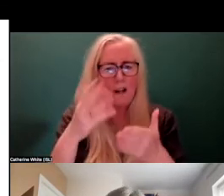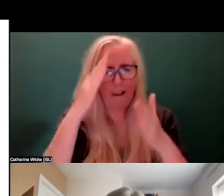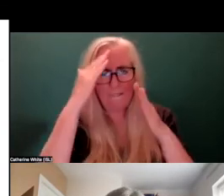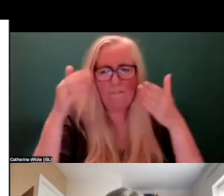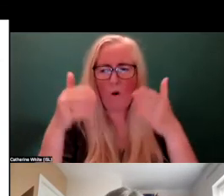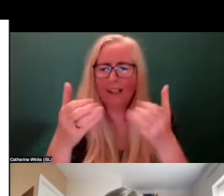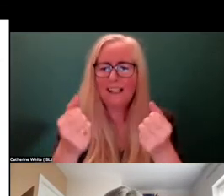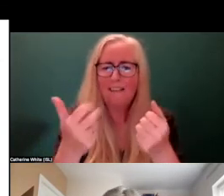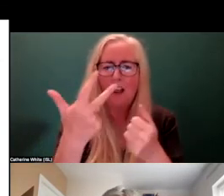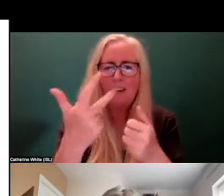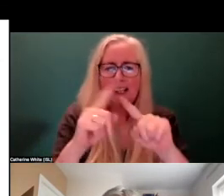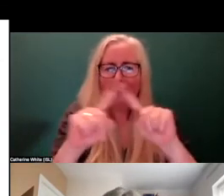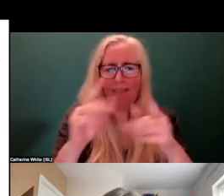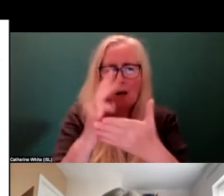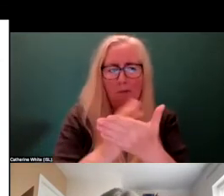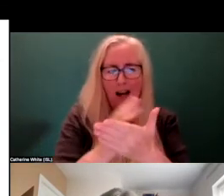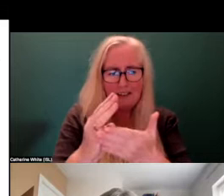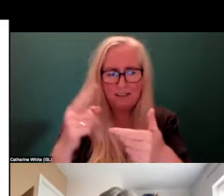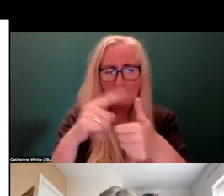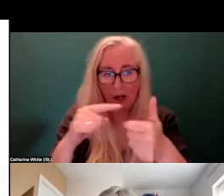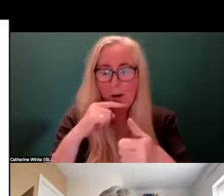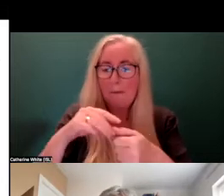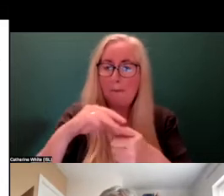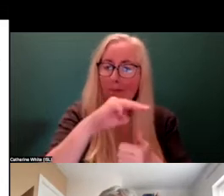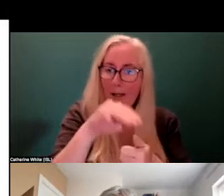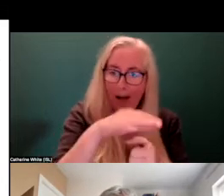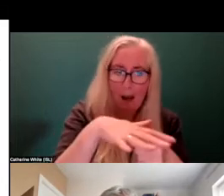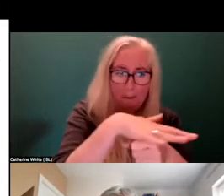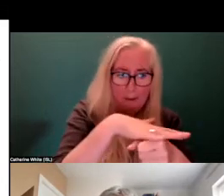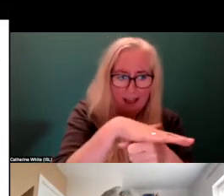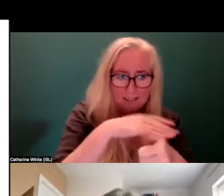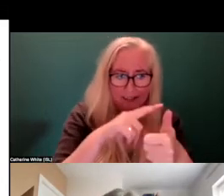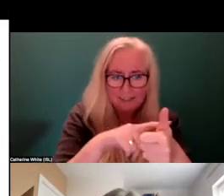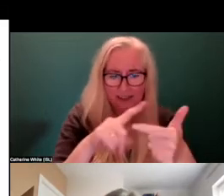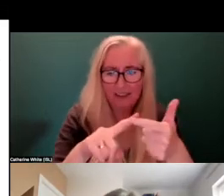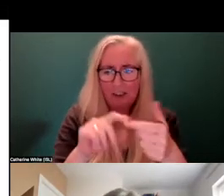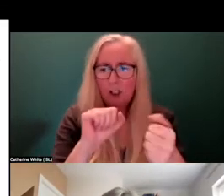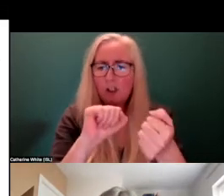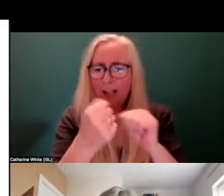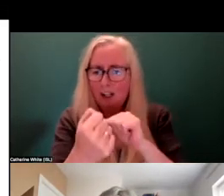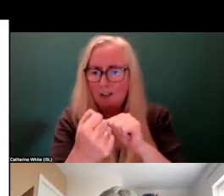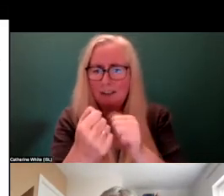three interwoven impulses, that of people in place, and are changing and